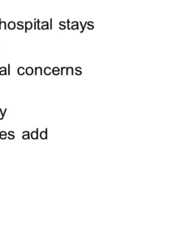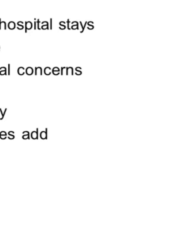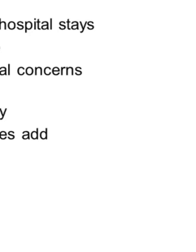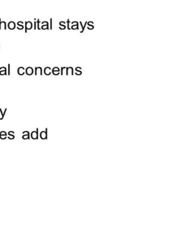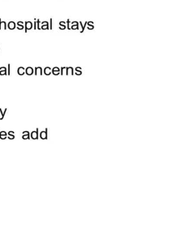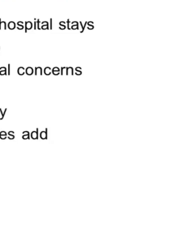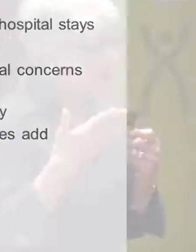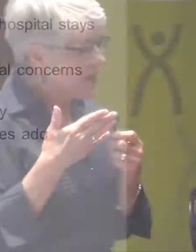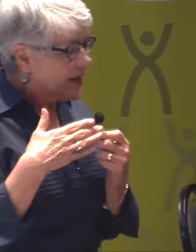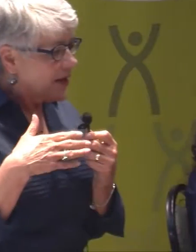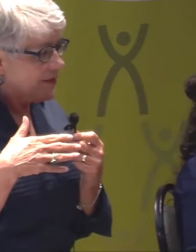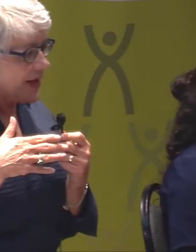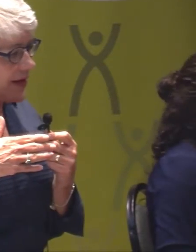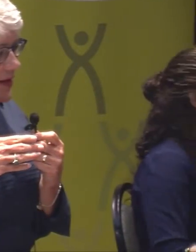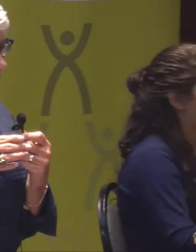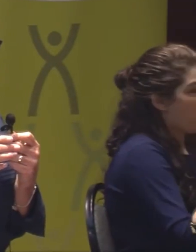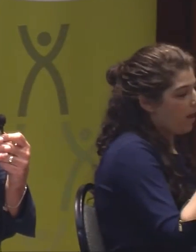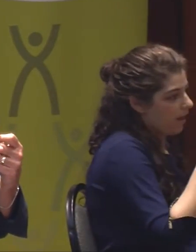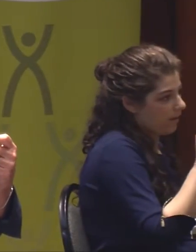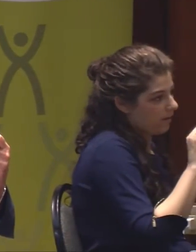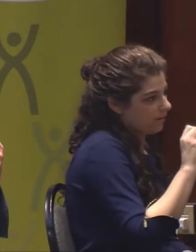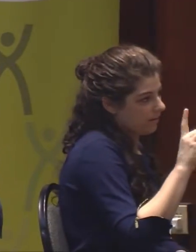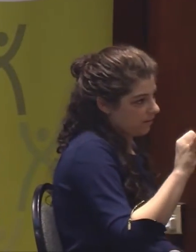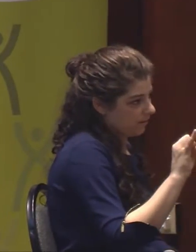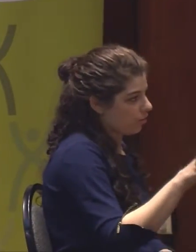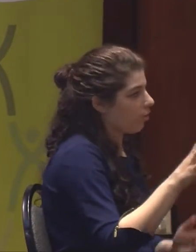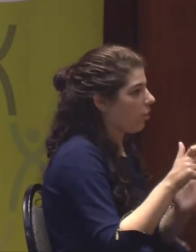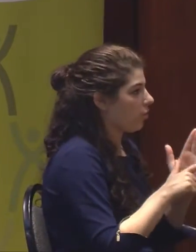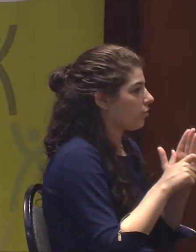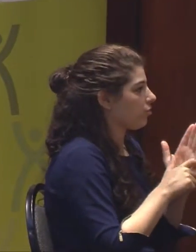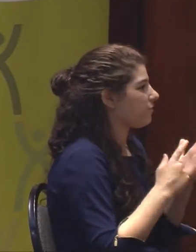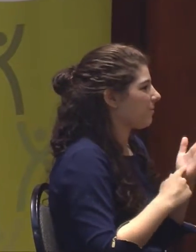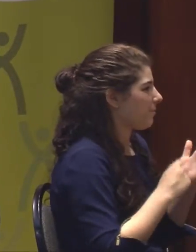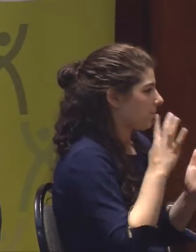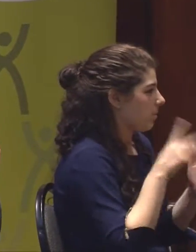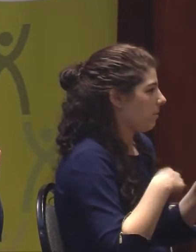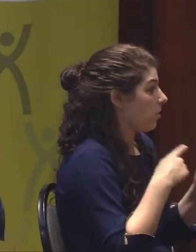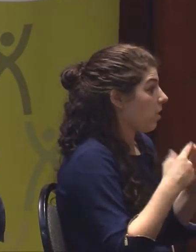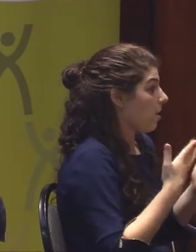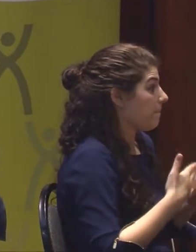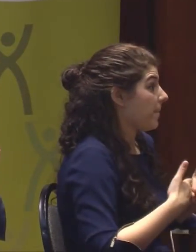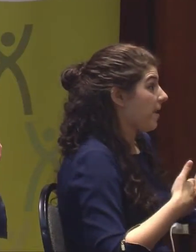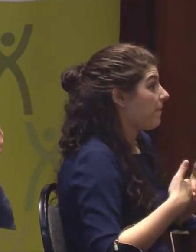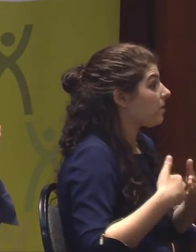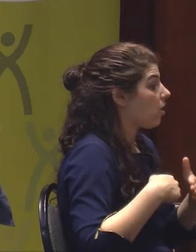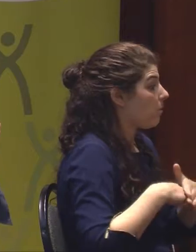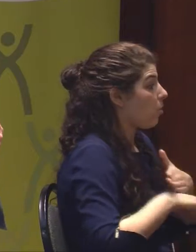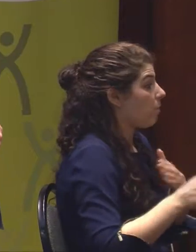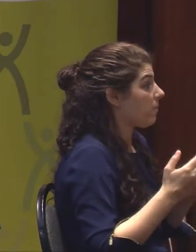articles talking about the fact that a lot of these babies are born before the parents ever went to their child